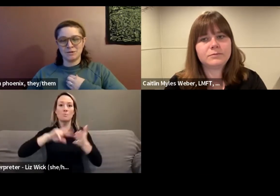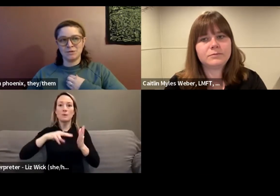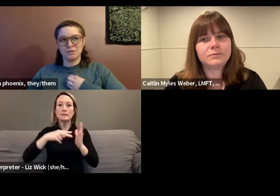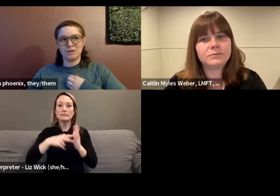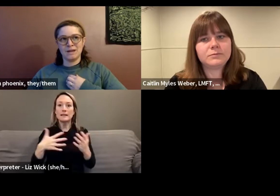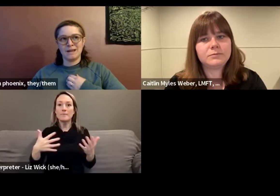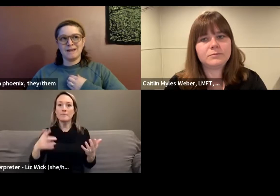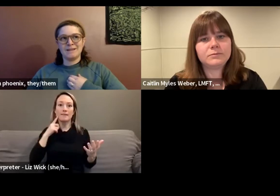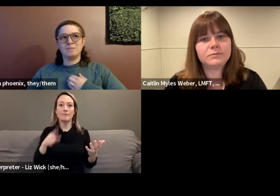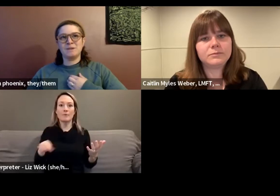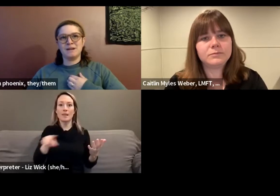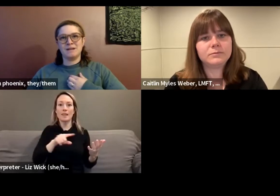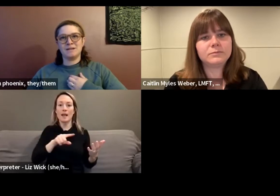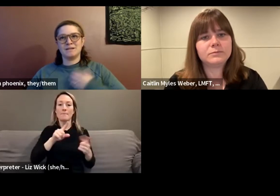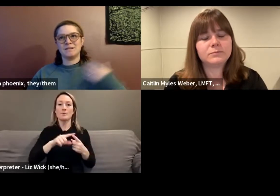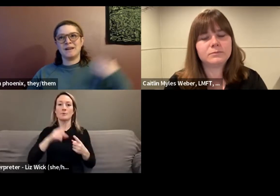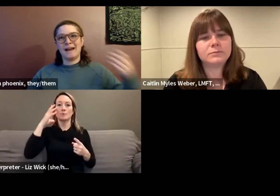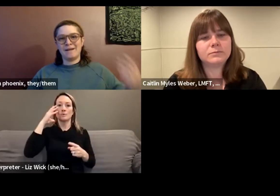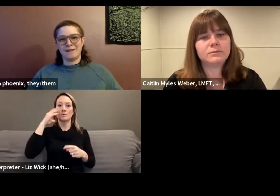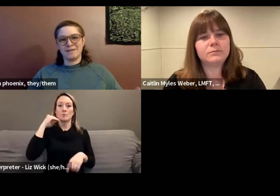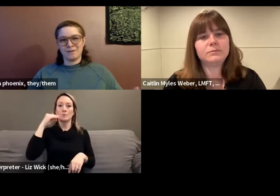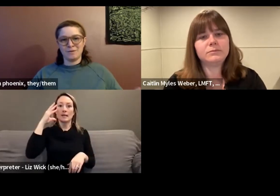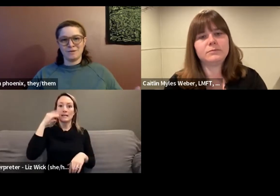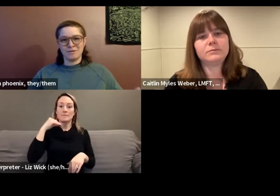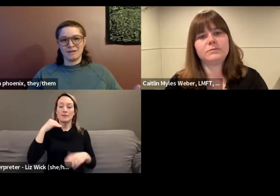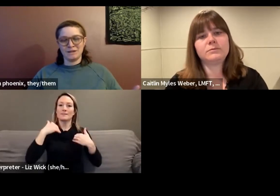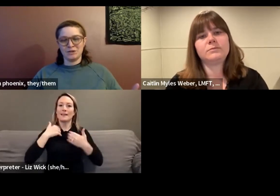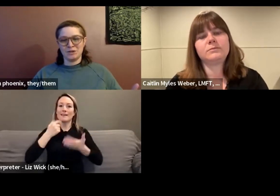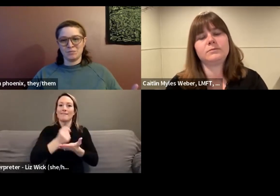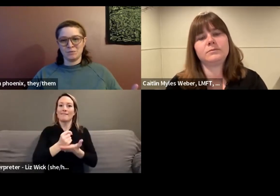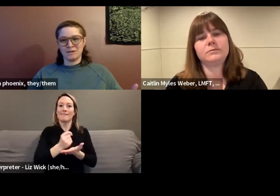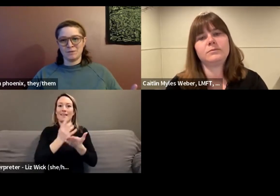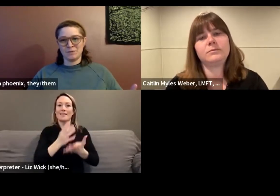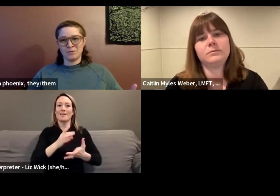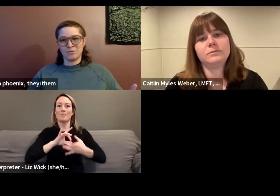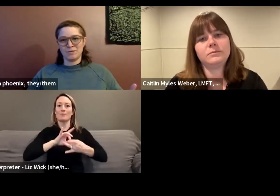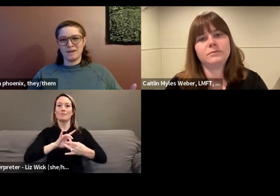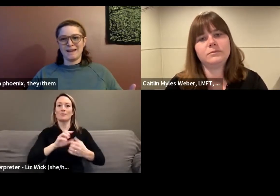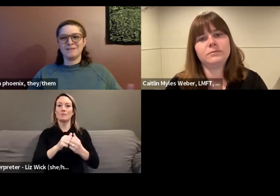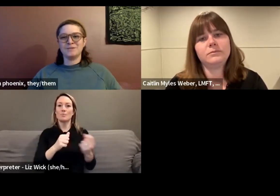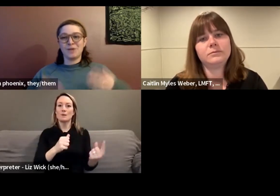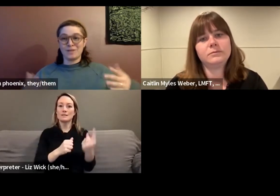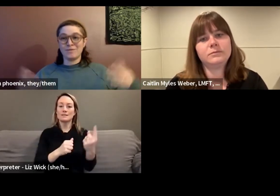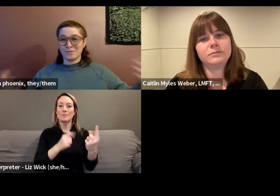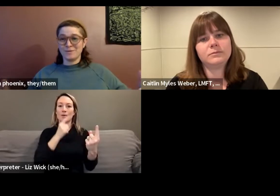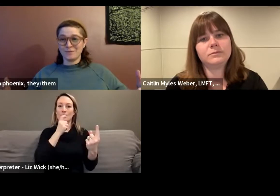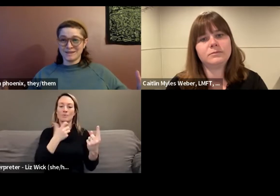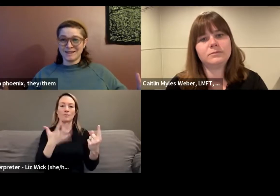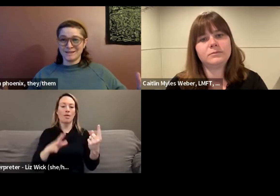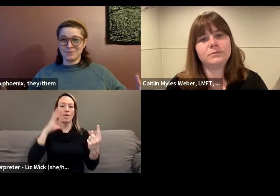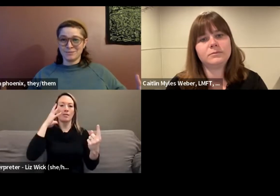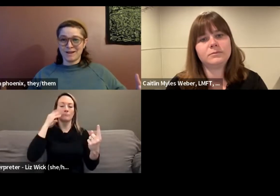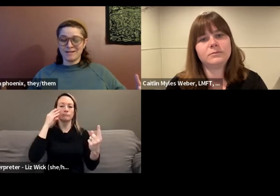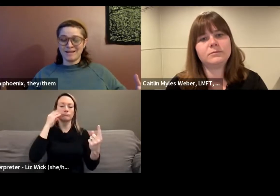to experience having a therapeutic relationship with someone who has gone through those things as well.